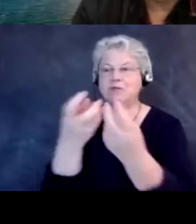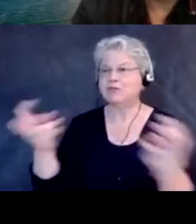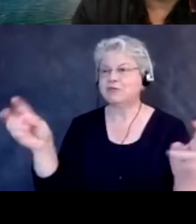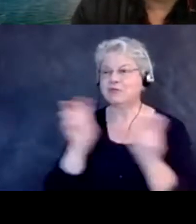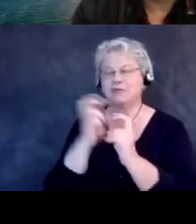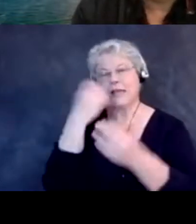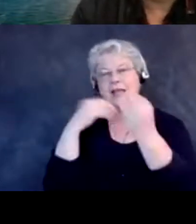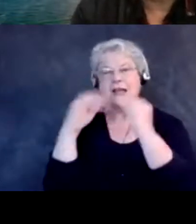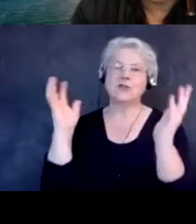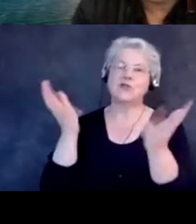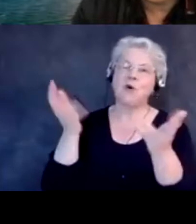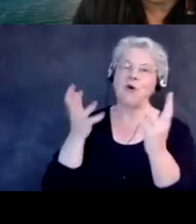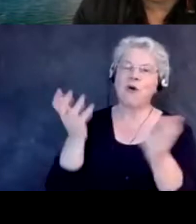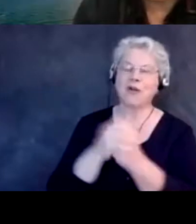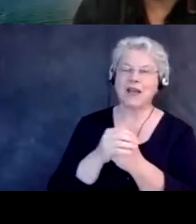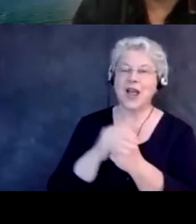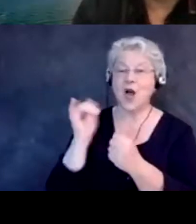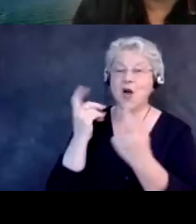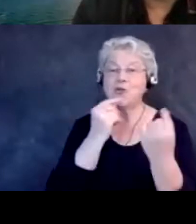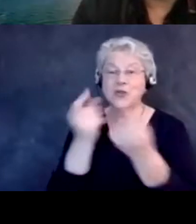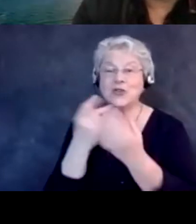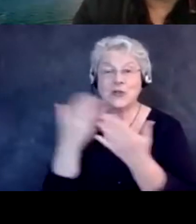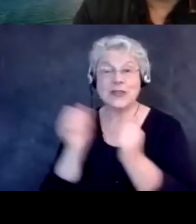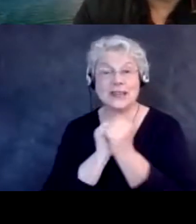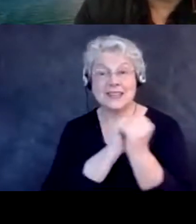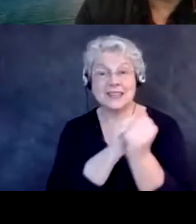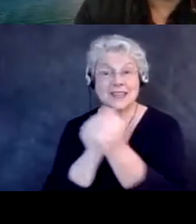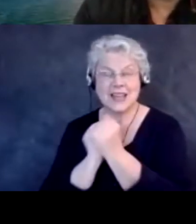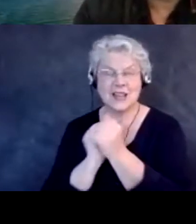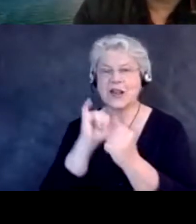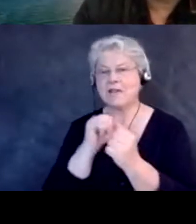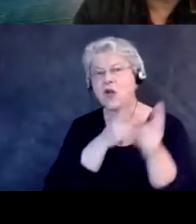It also happens when you’re doing things together. So, if you're out hunting or skinning deer or